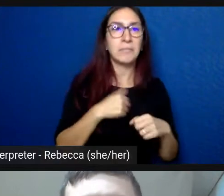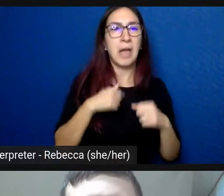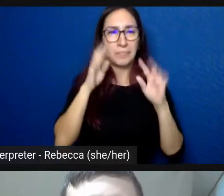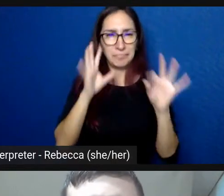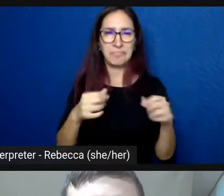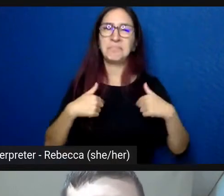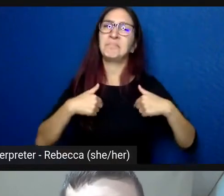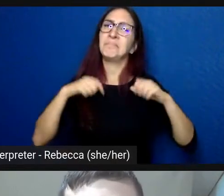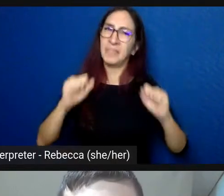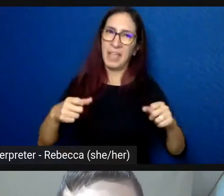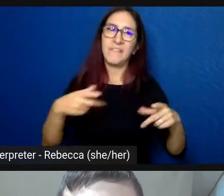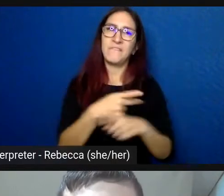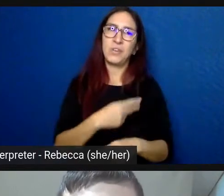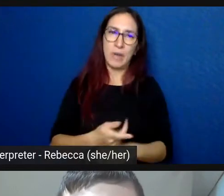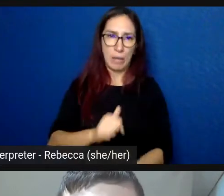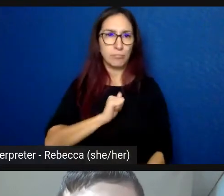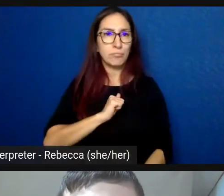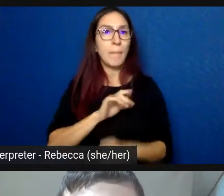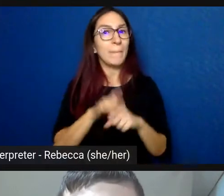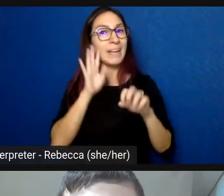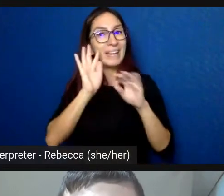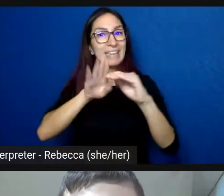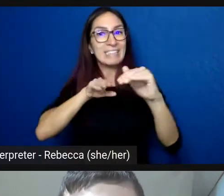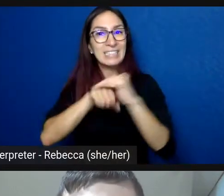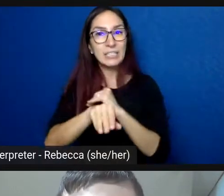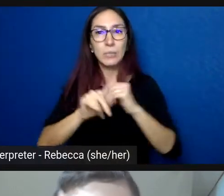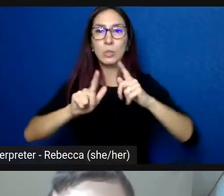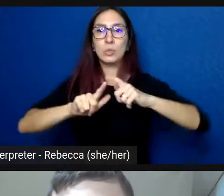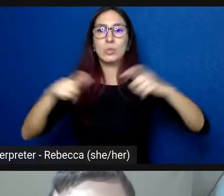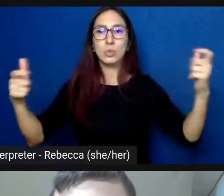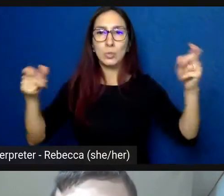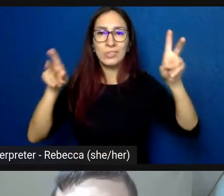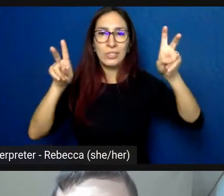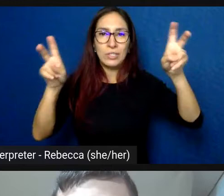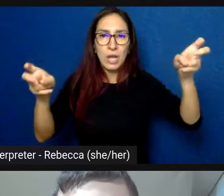Definitely accessibility is a huge topic and I'm happy to be here